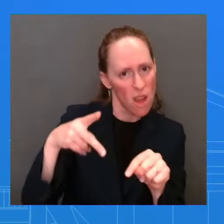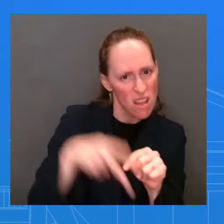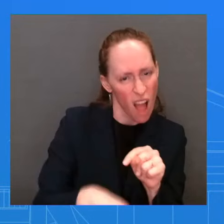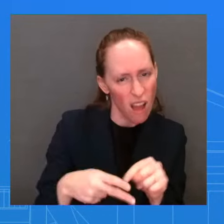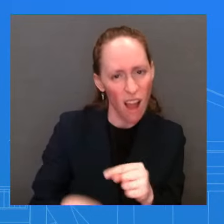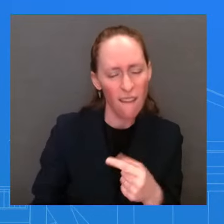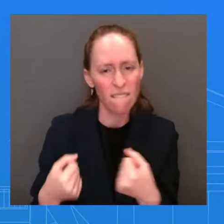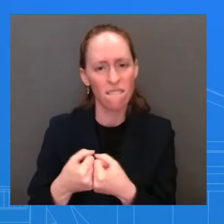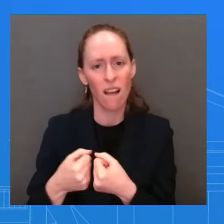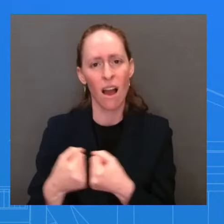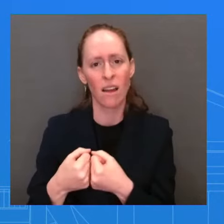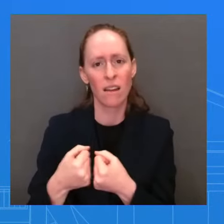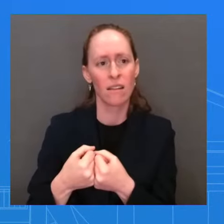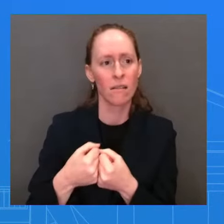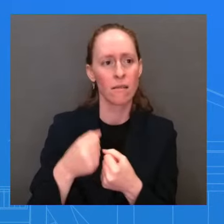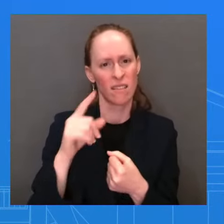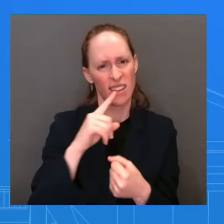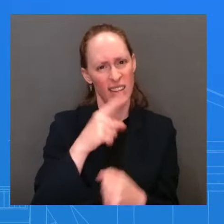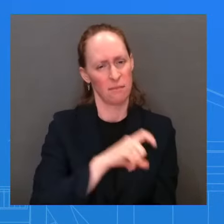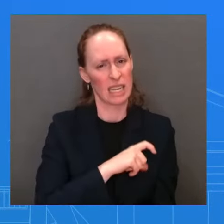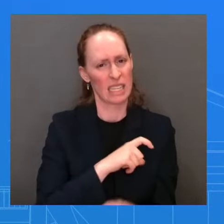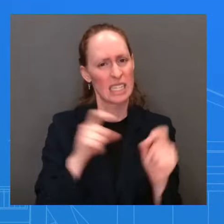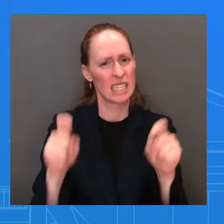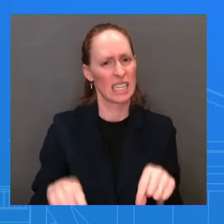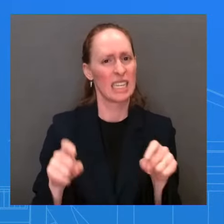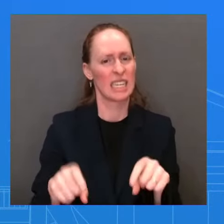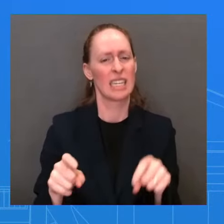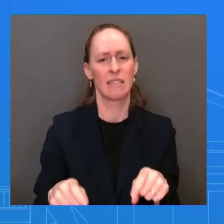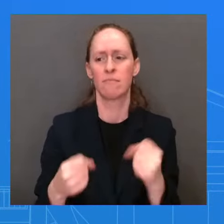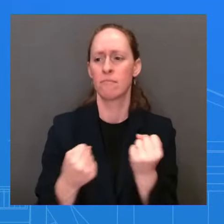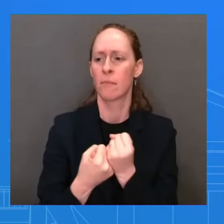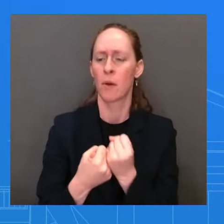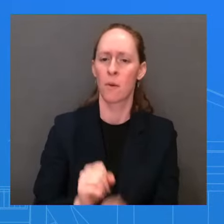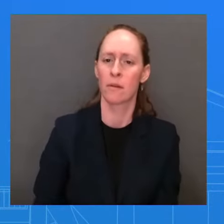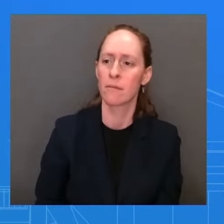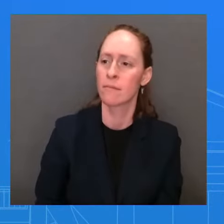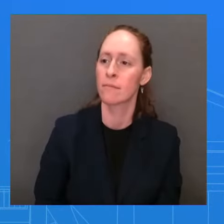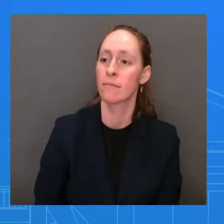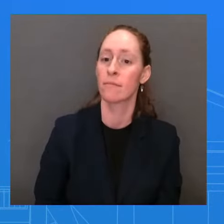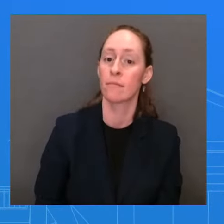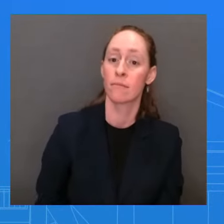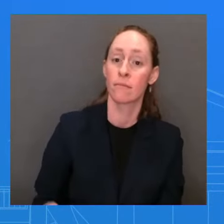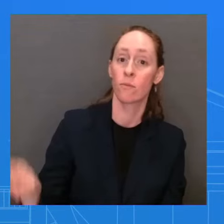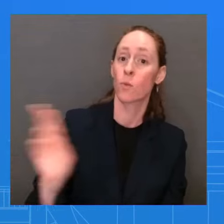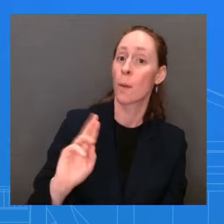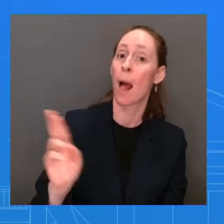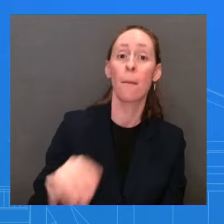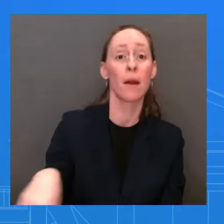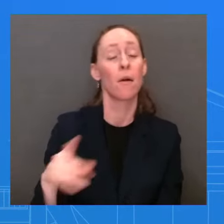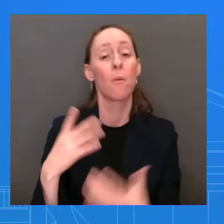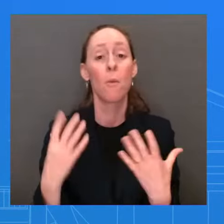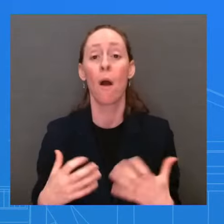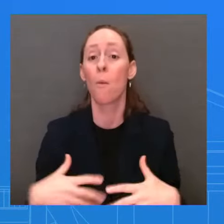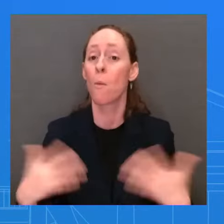House Republicans are committed to giving to Americans are increased crime, lower economic growth,